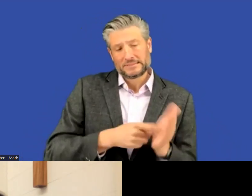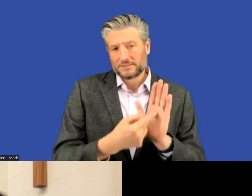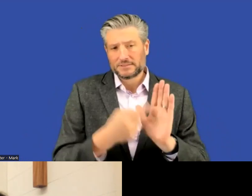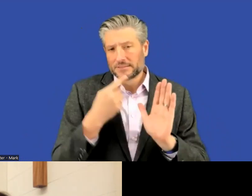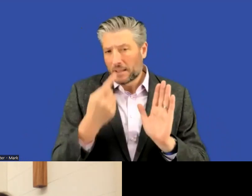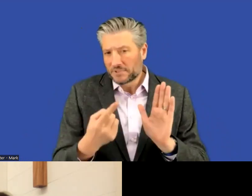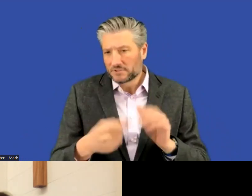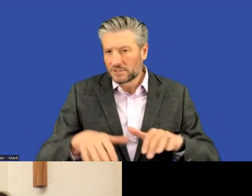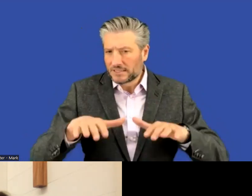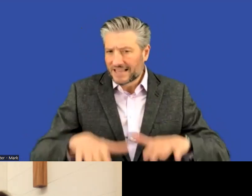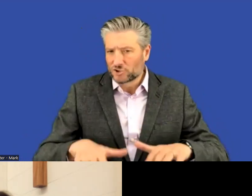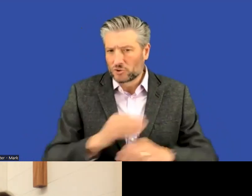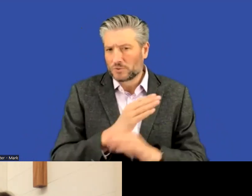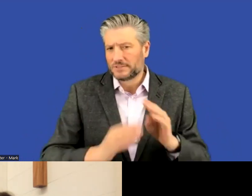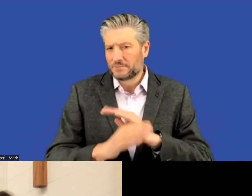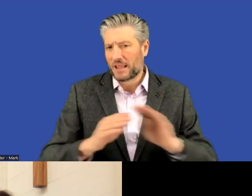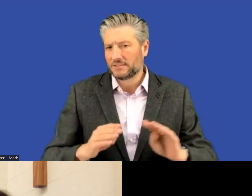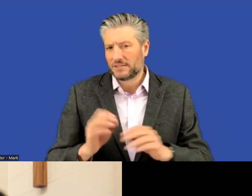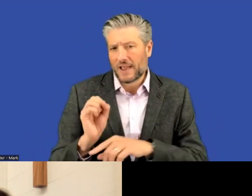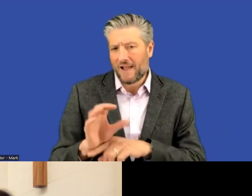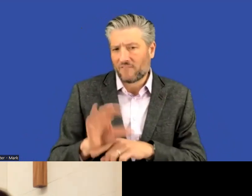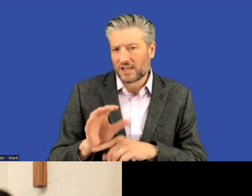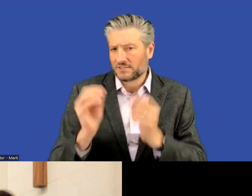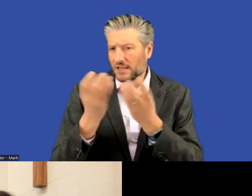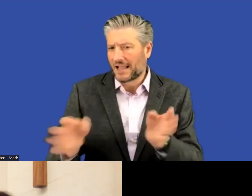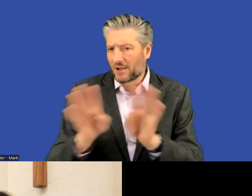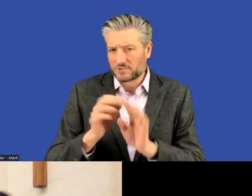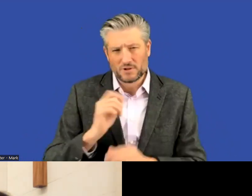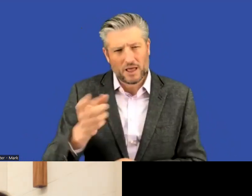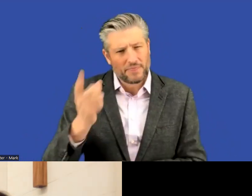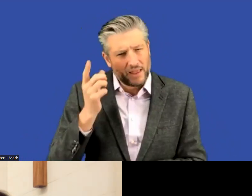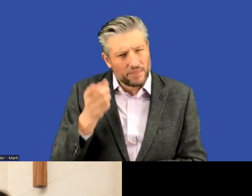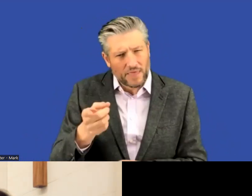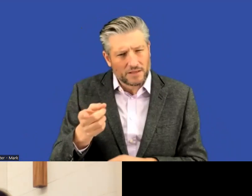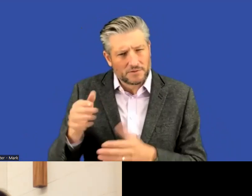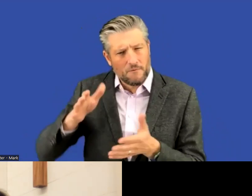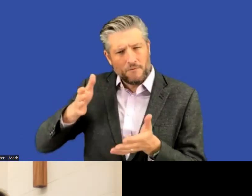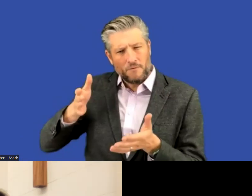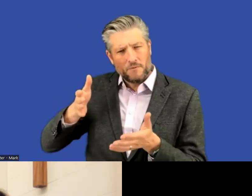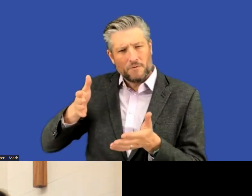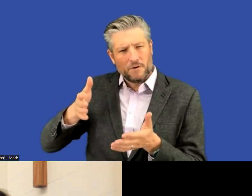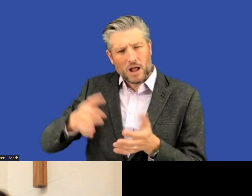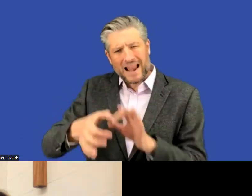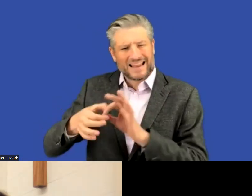If I understand the French correctly, that's based on the political statement.